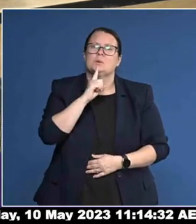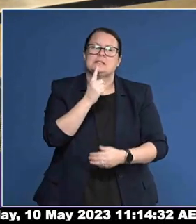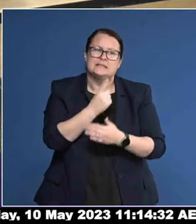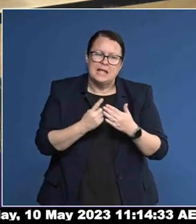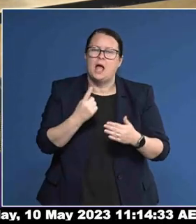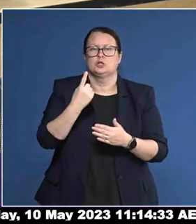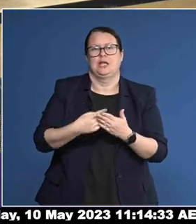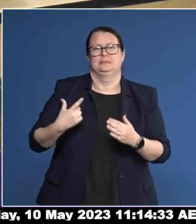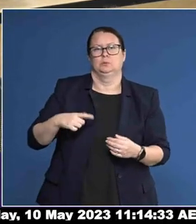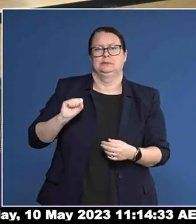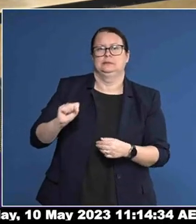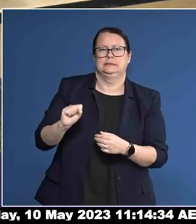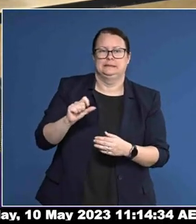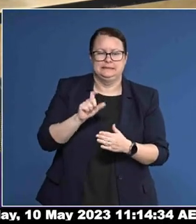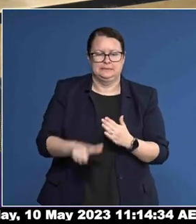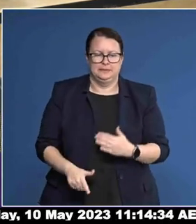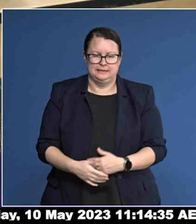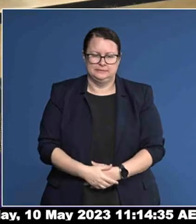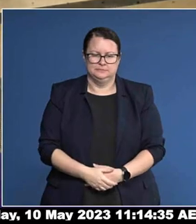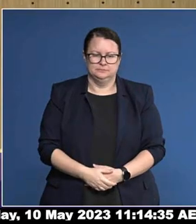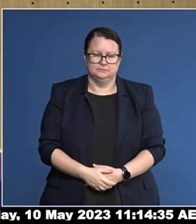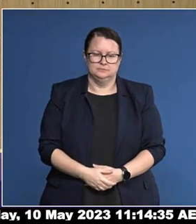Yes, that's - that's correct.